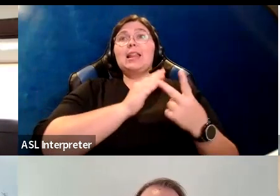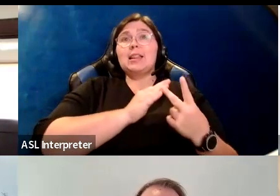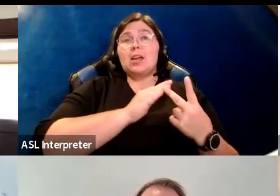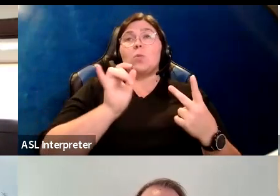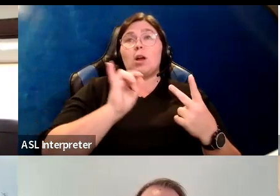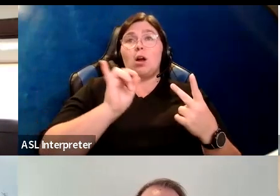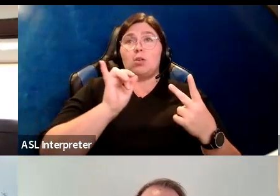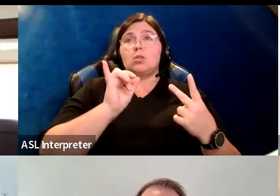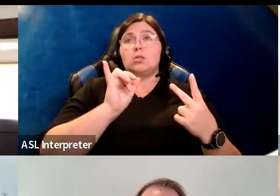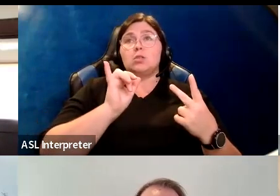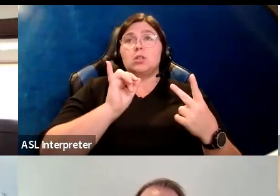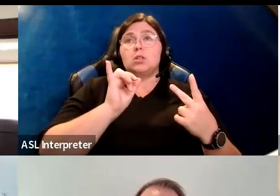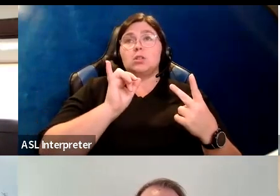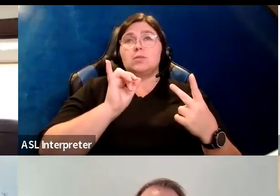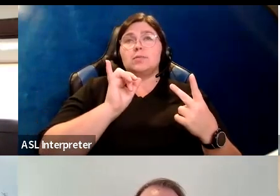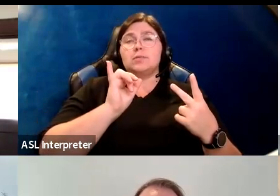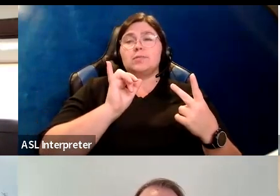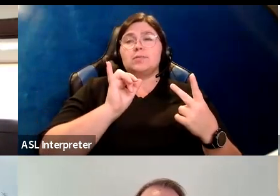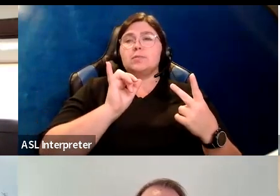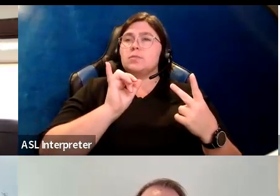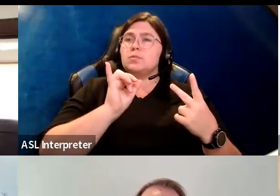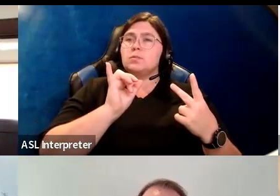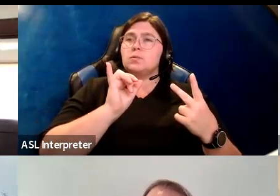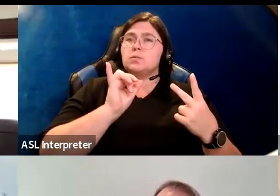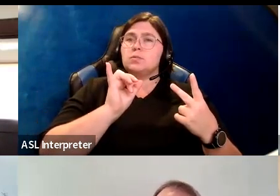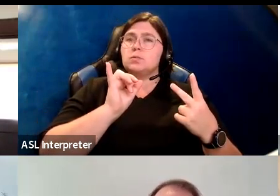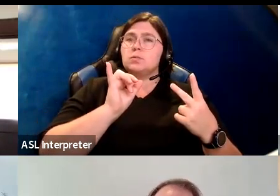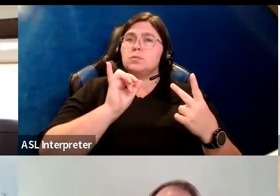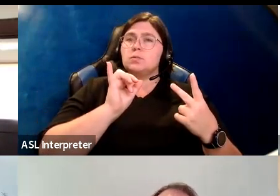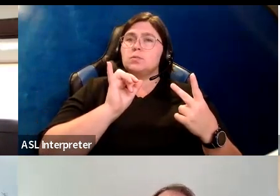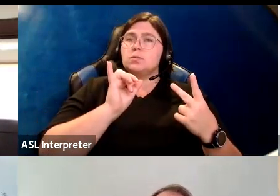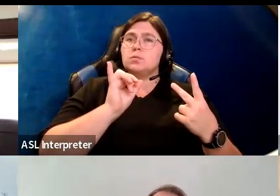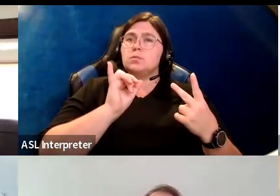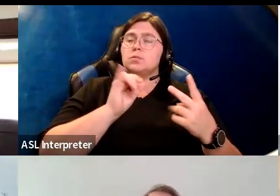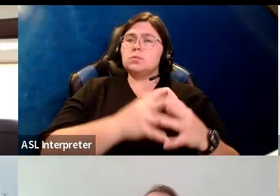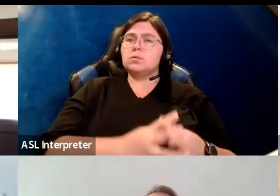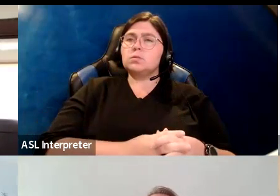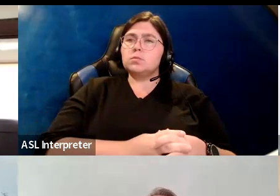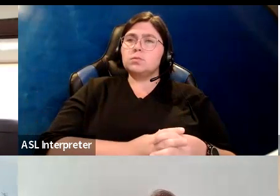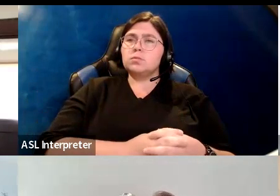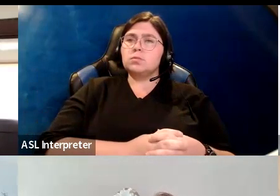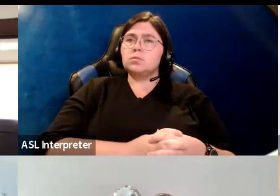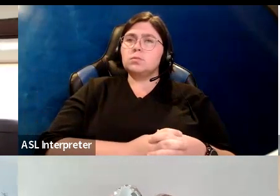add to it everything is accessible from ADA.